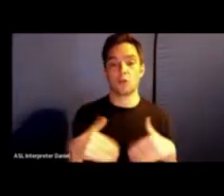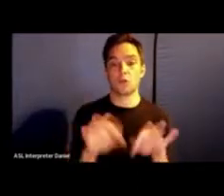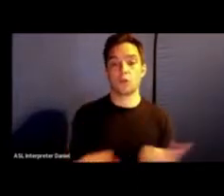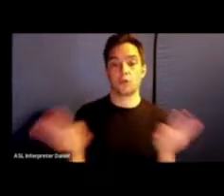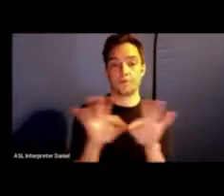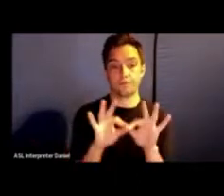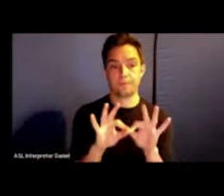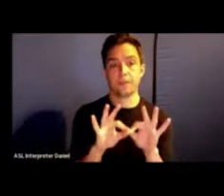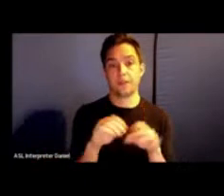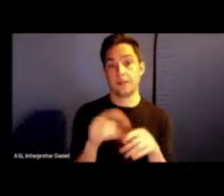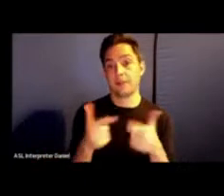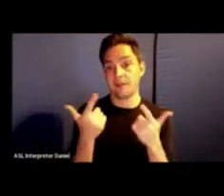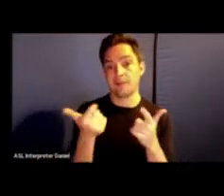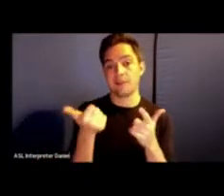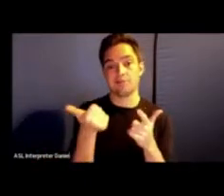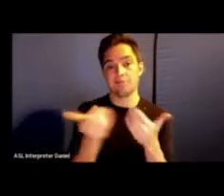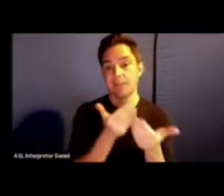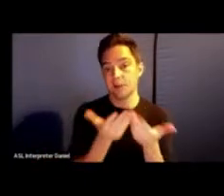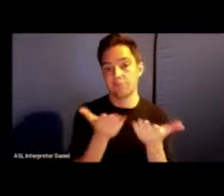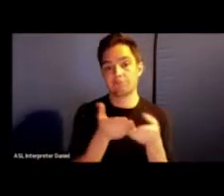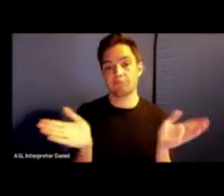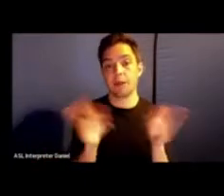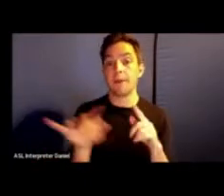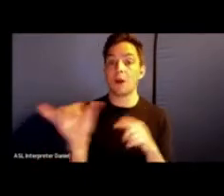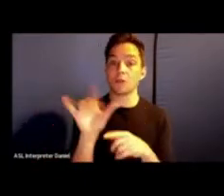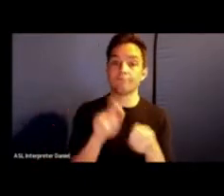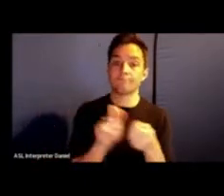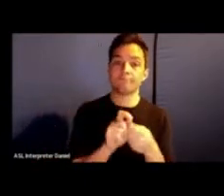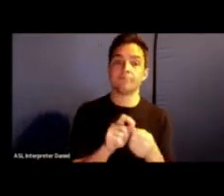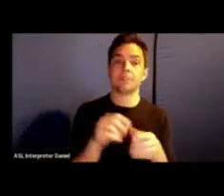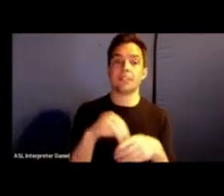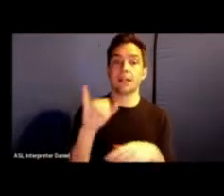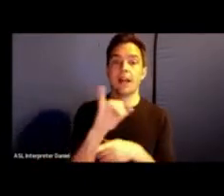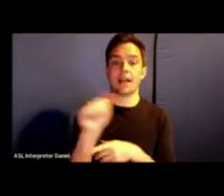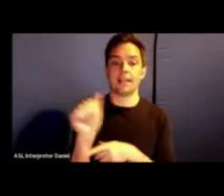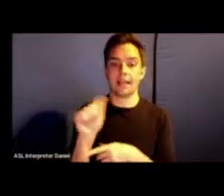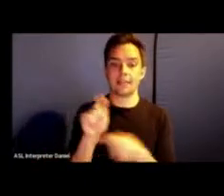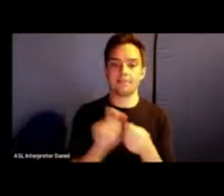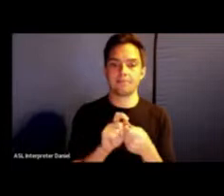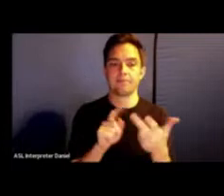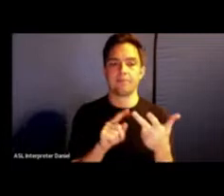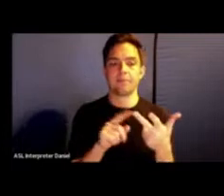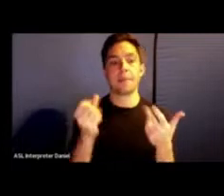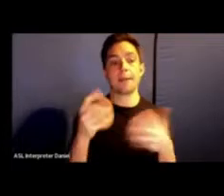in life and anyway, but also especially important in our DNA. Many times the I&A person is the